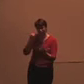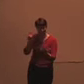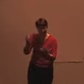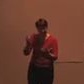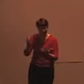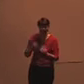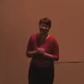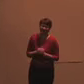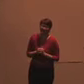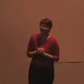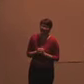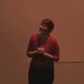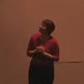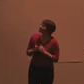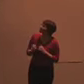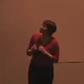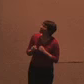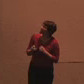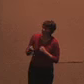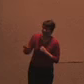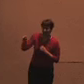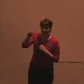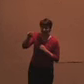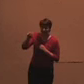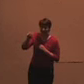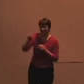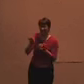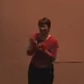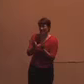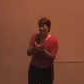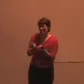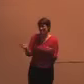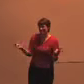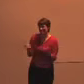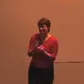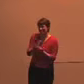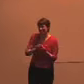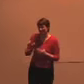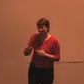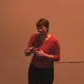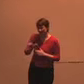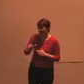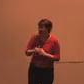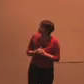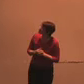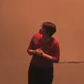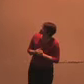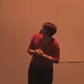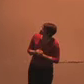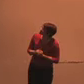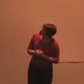And the upper stairs is the main part of the library. And finally, this is realized.